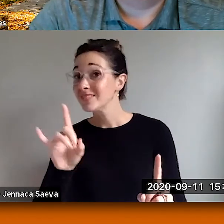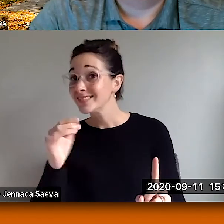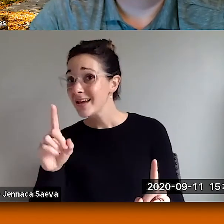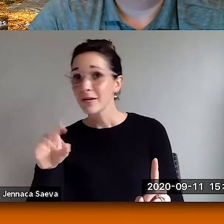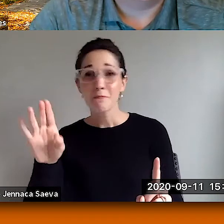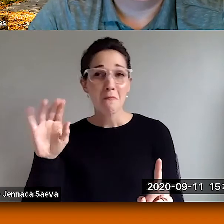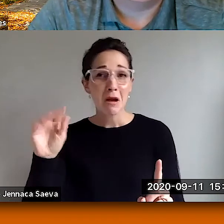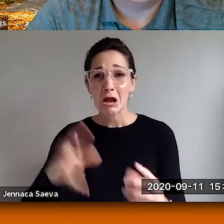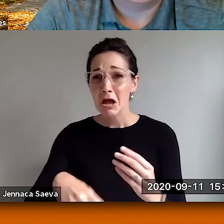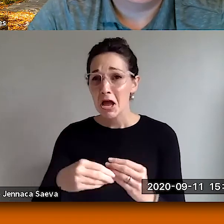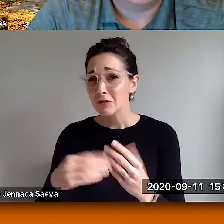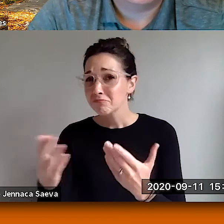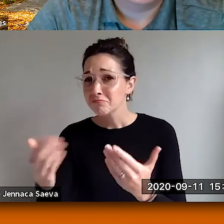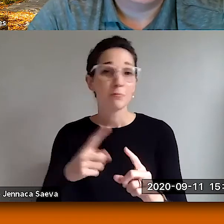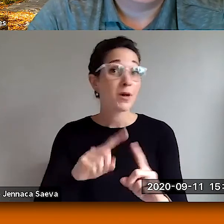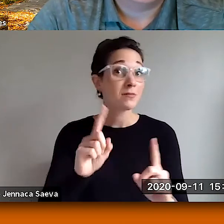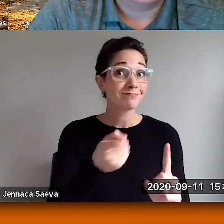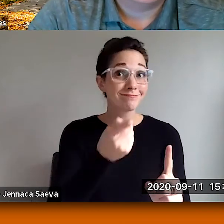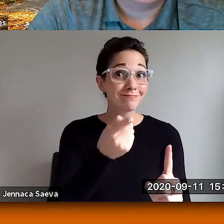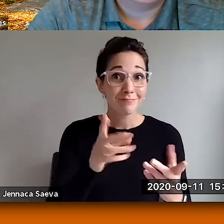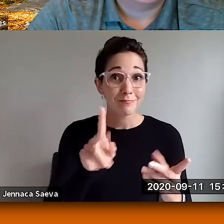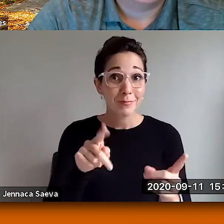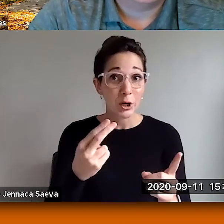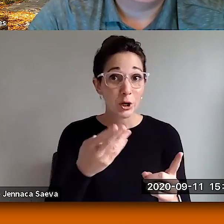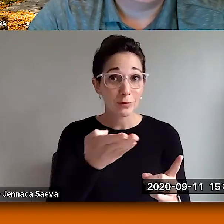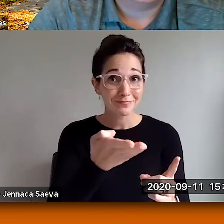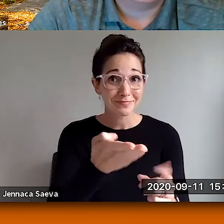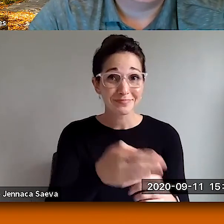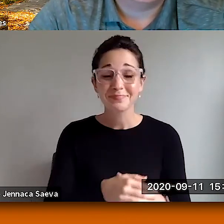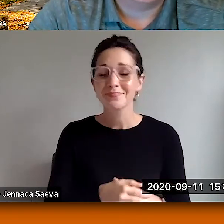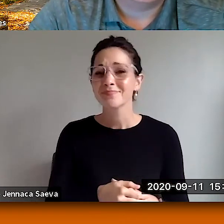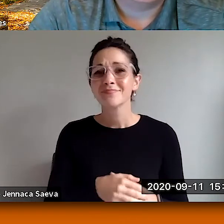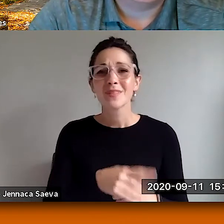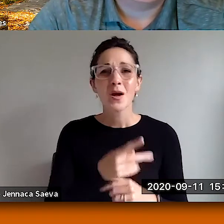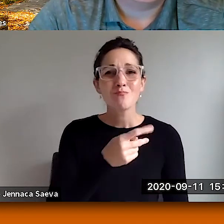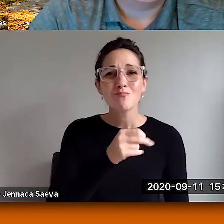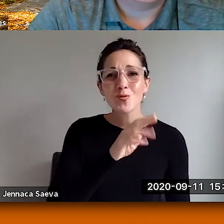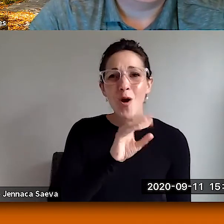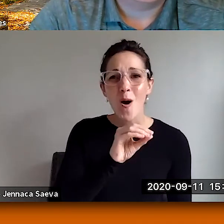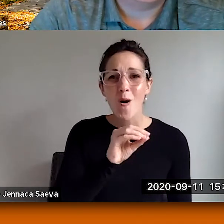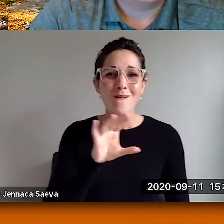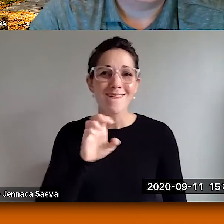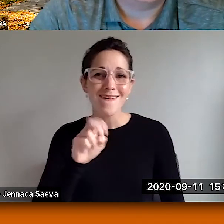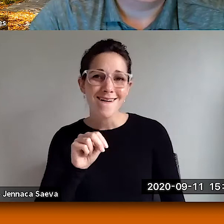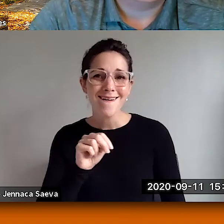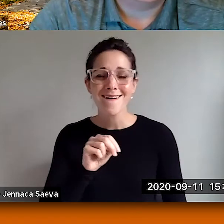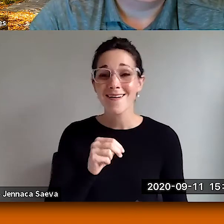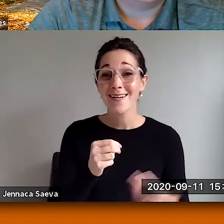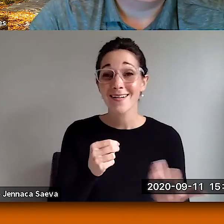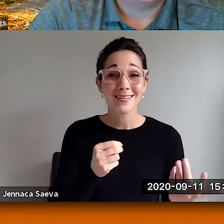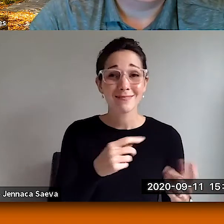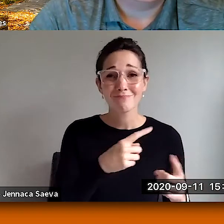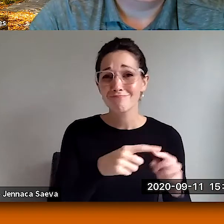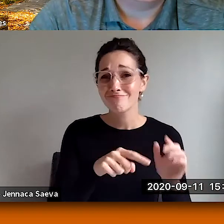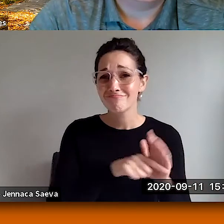Peter, what are the pros and cons of having a subaward